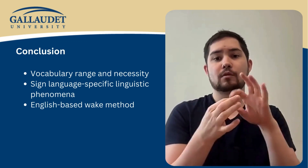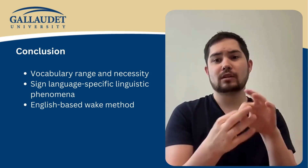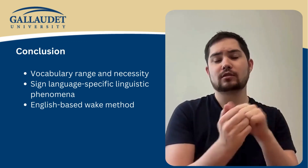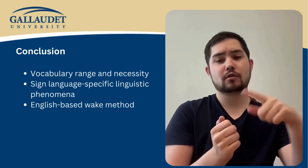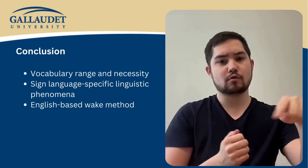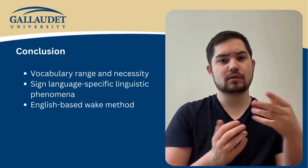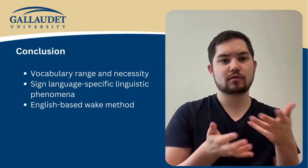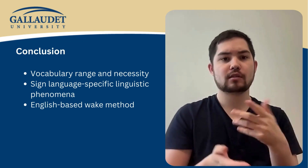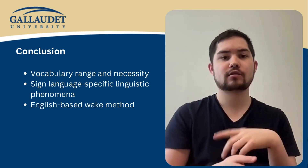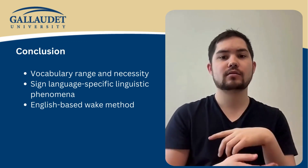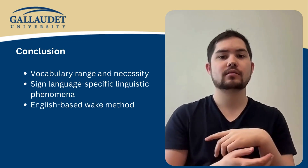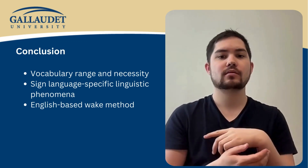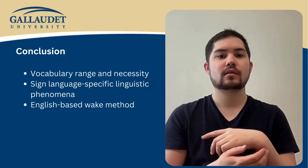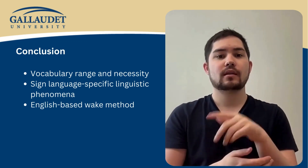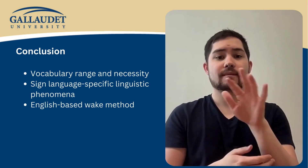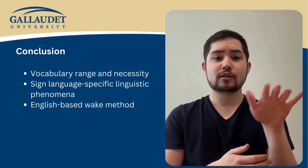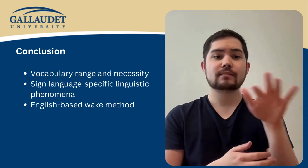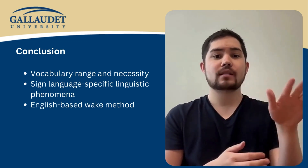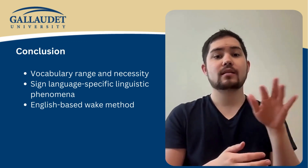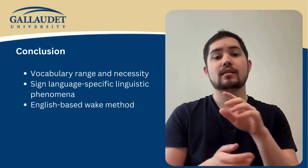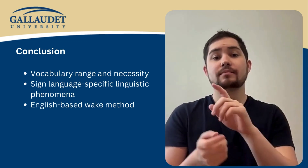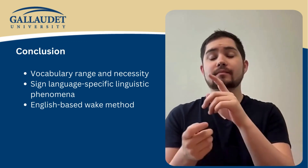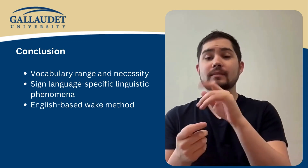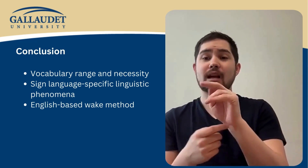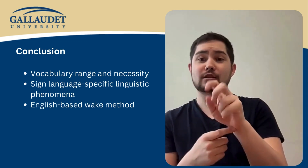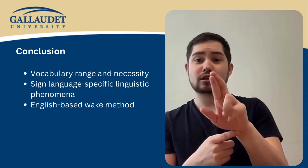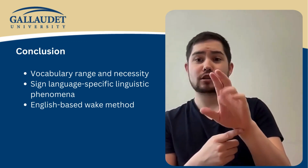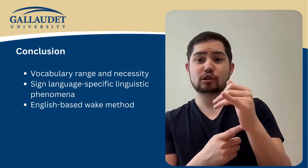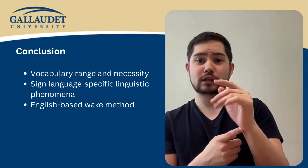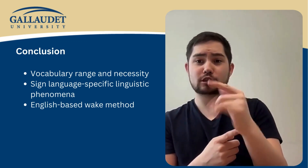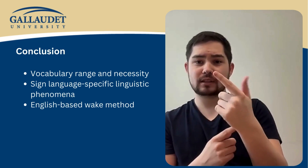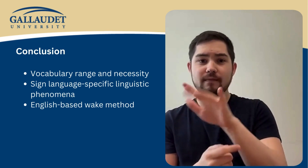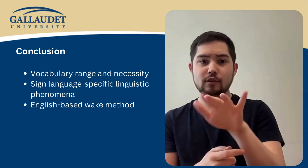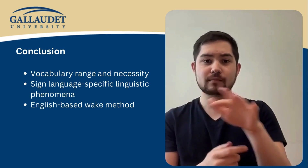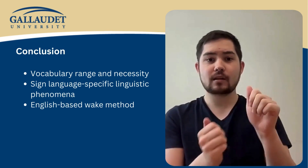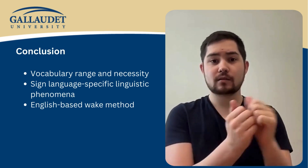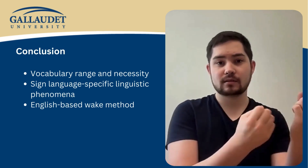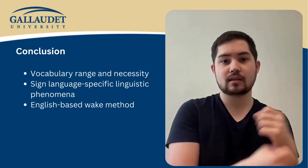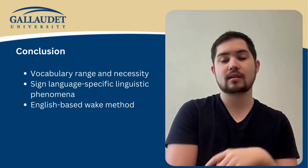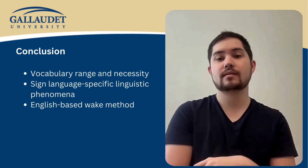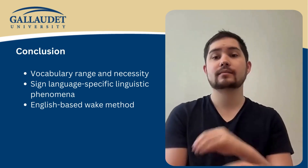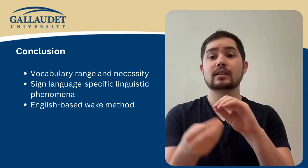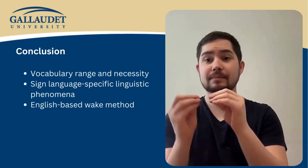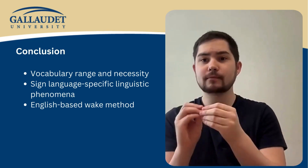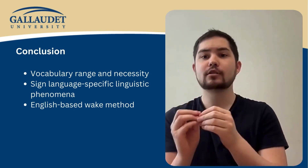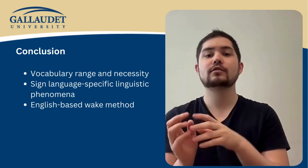for example, fingerspelling, interchanging fingerspelling and signing, numbers, eye gaze,